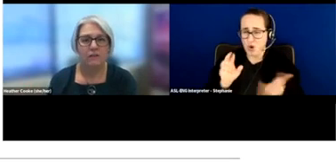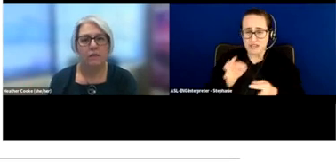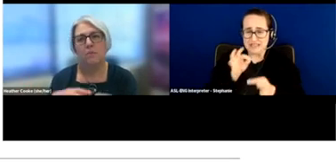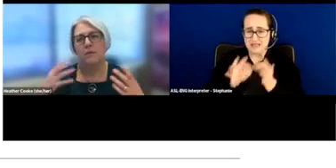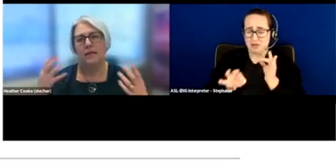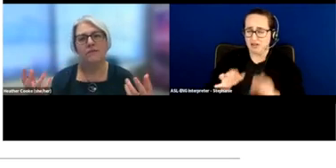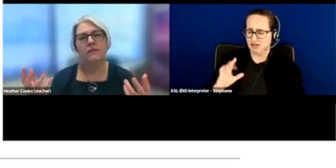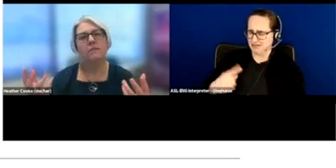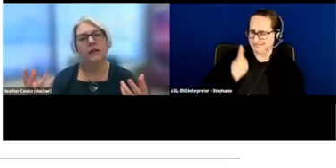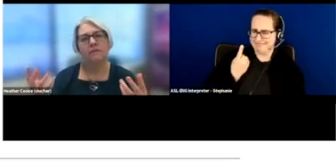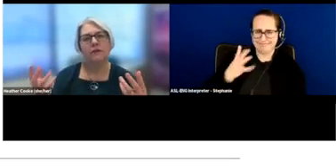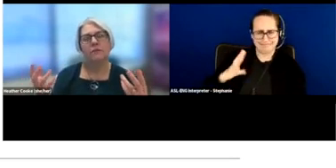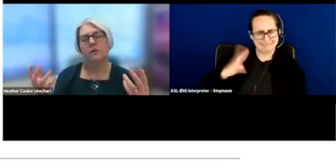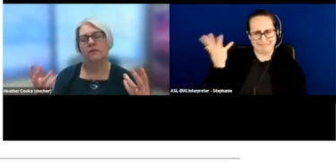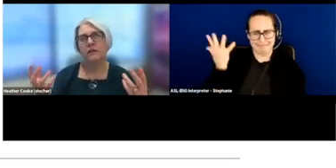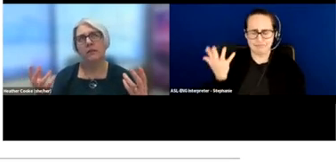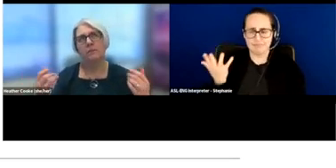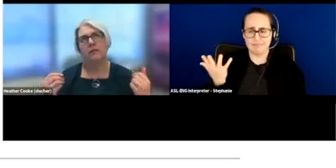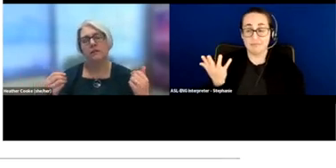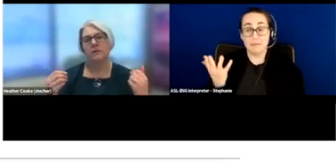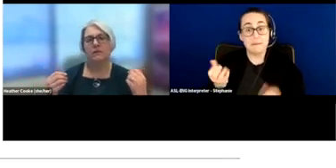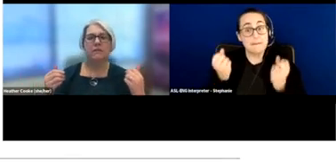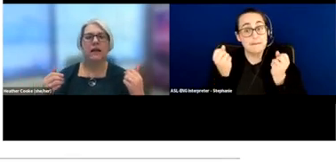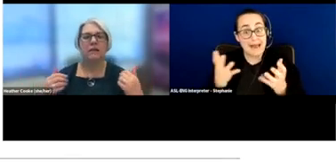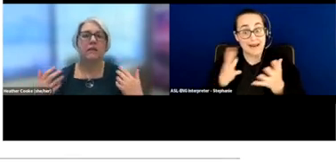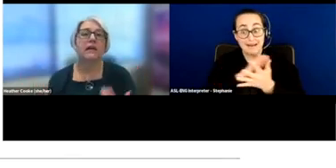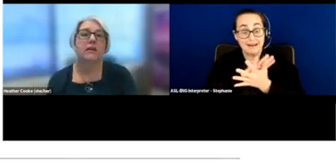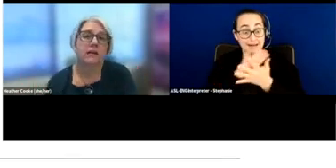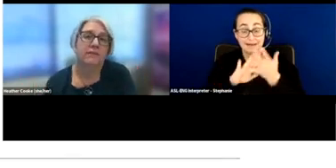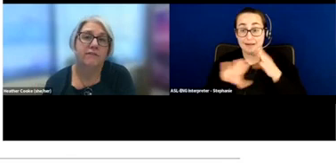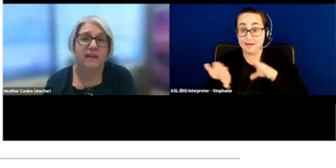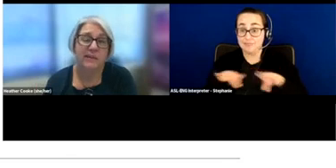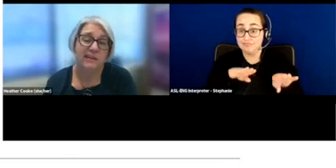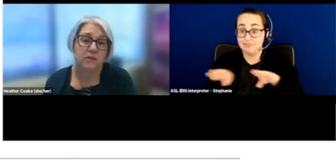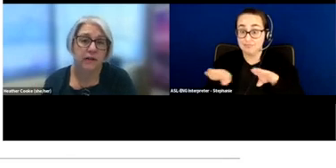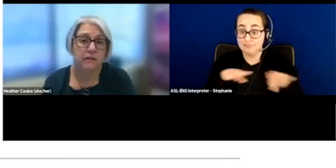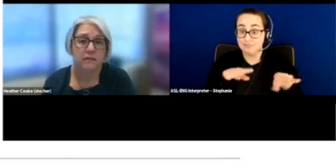And so many of these behaviours were seen by participants as inherently feminine traits